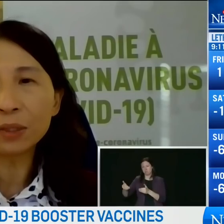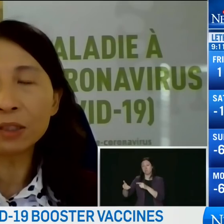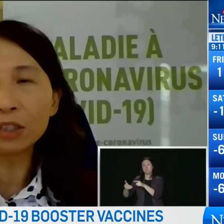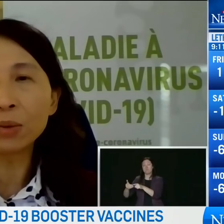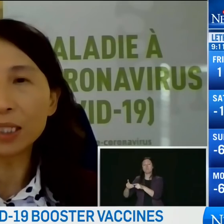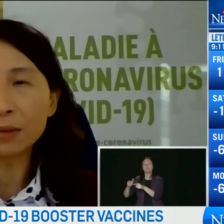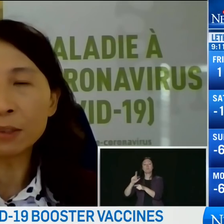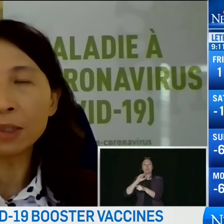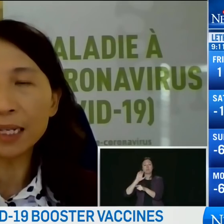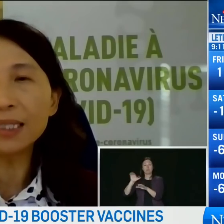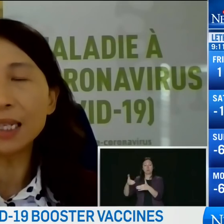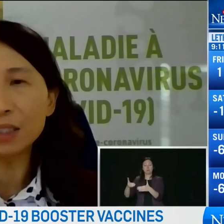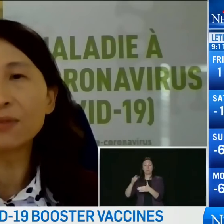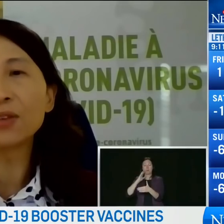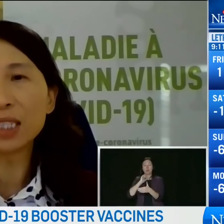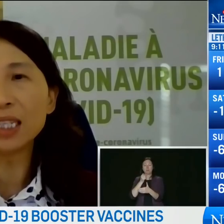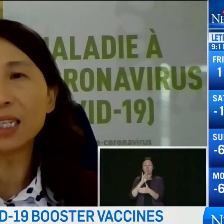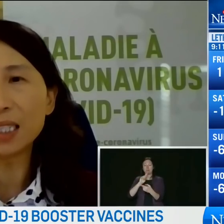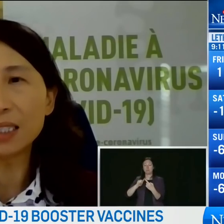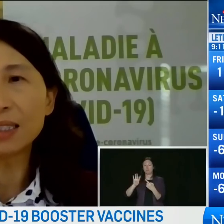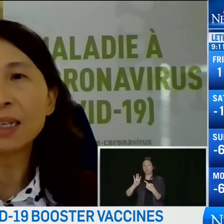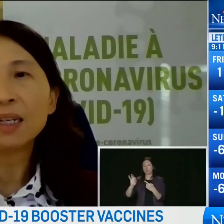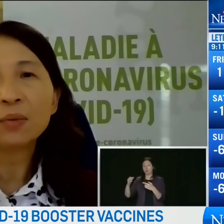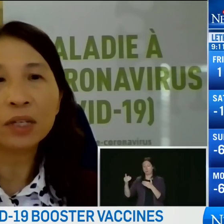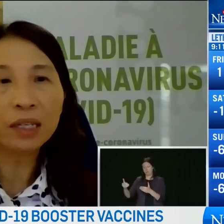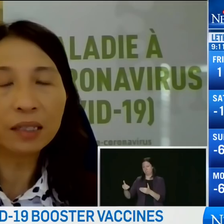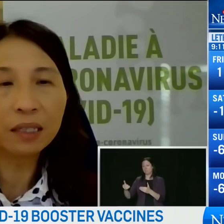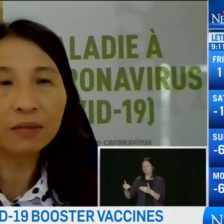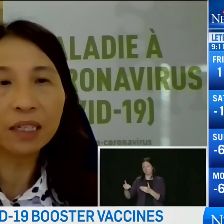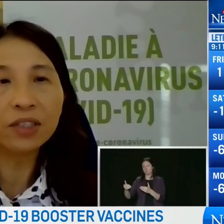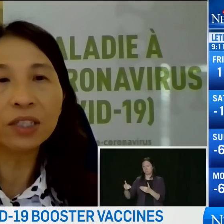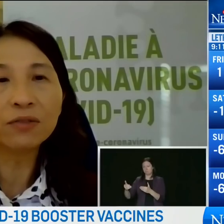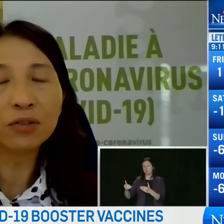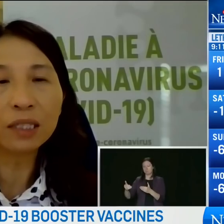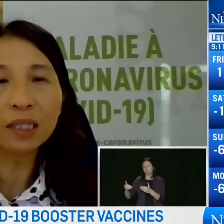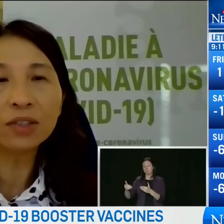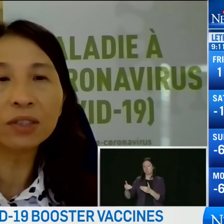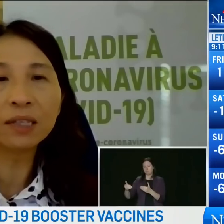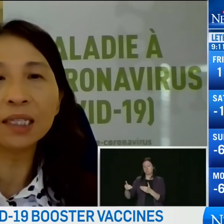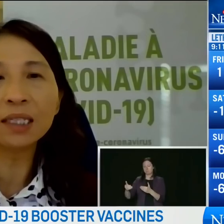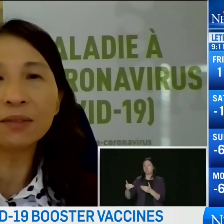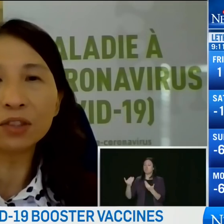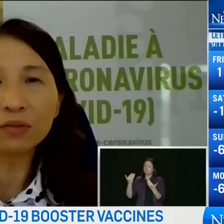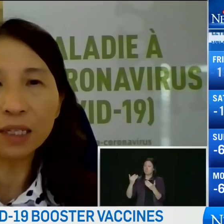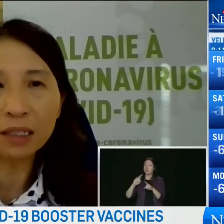OF A PRIMARY COVID-19 SERIES --